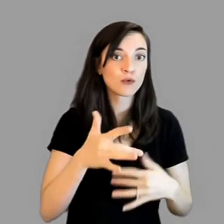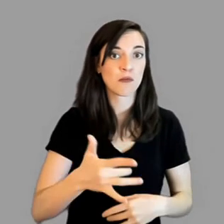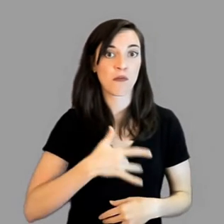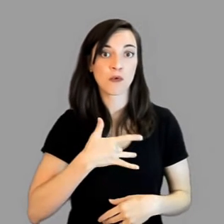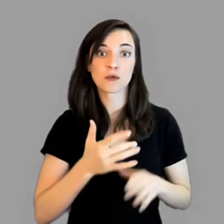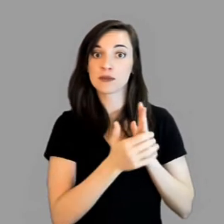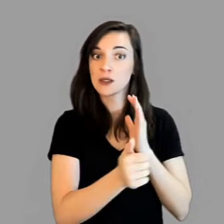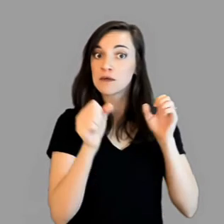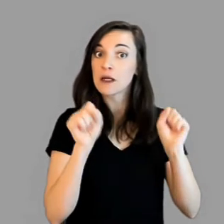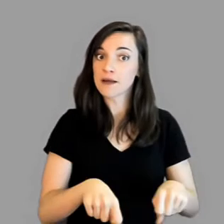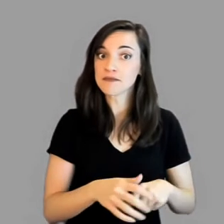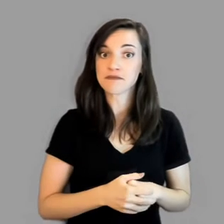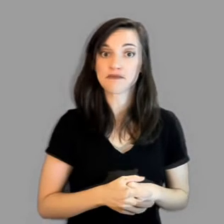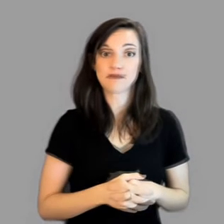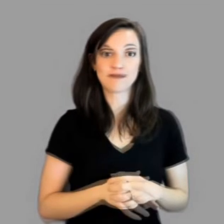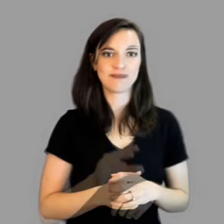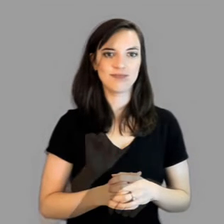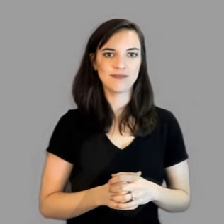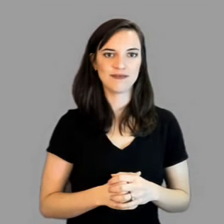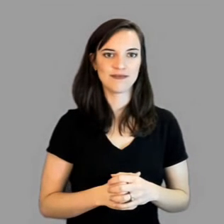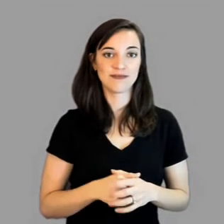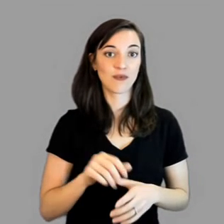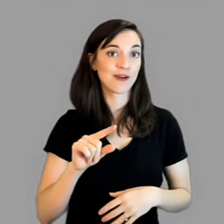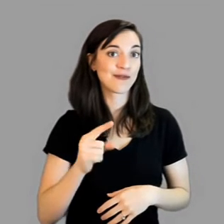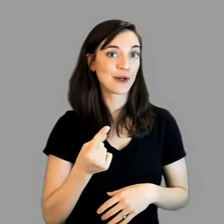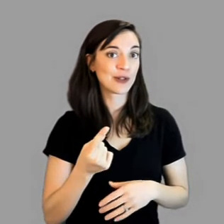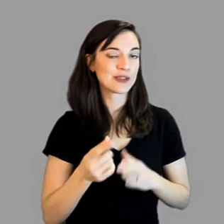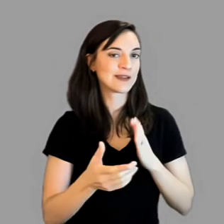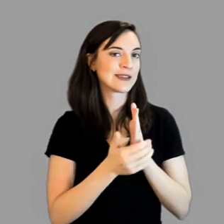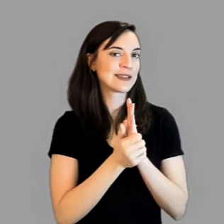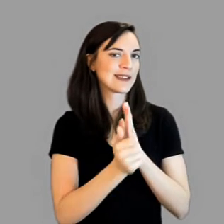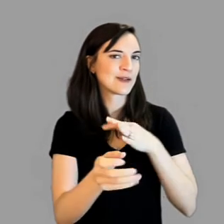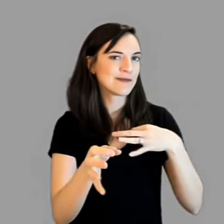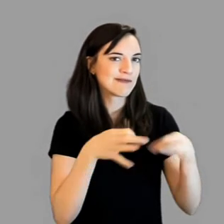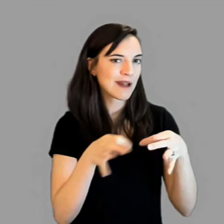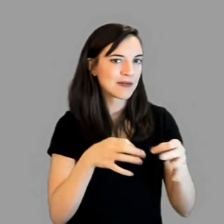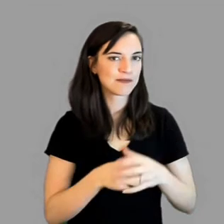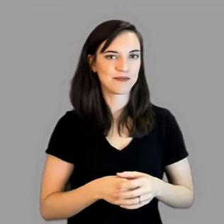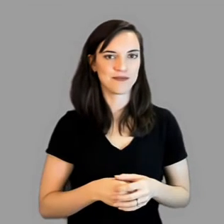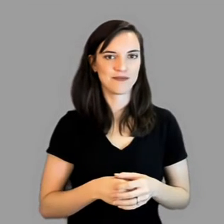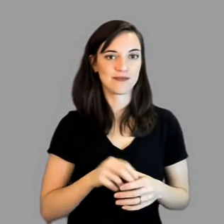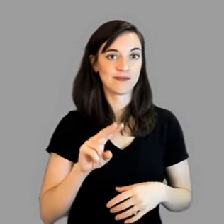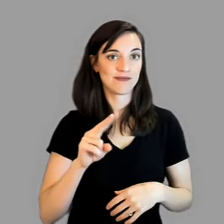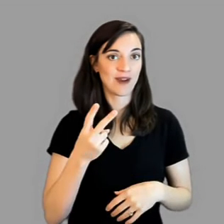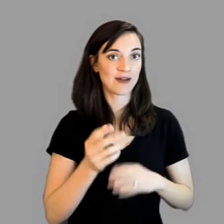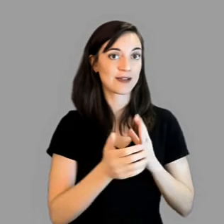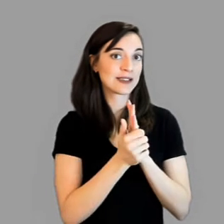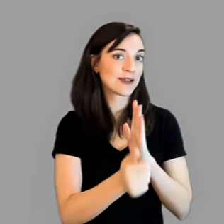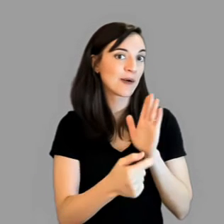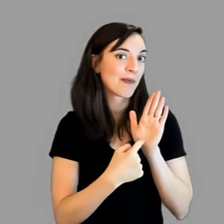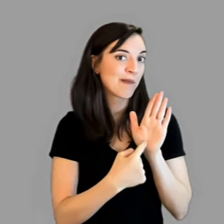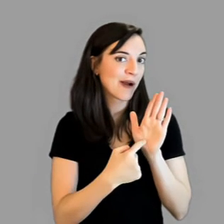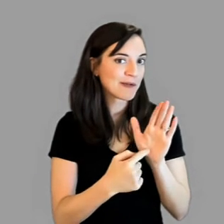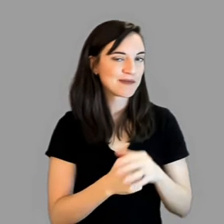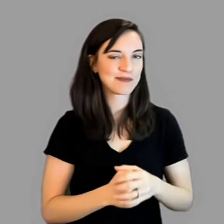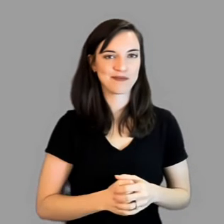or social or emotional skills. First, define the skill to teach.